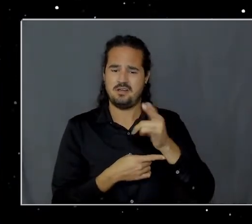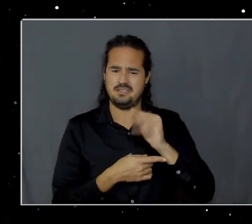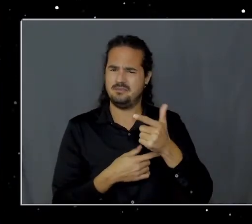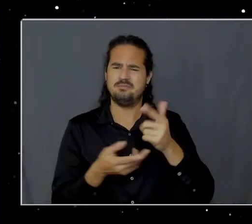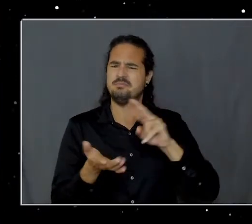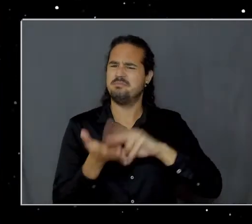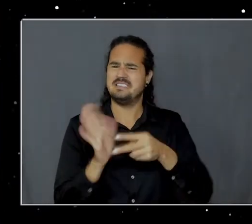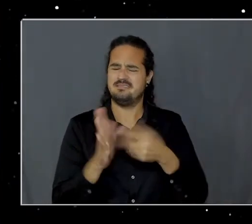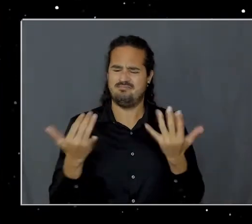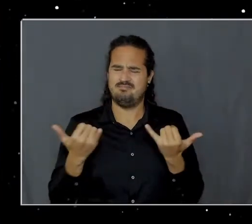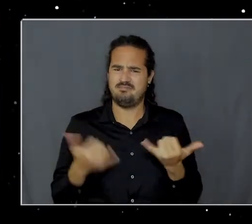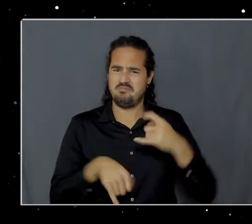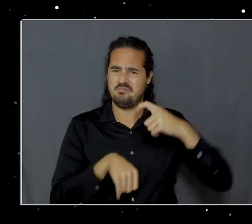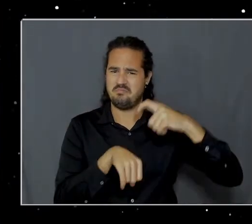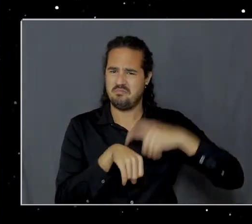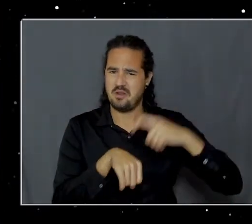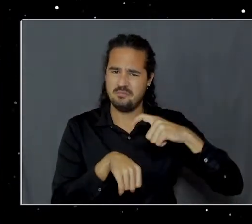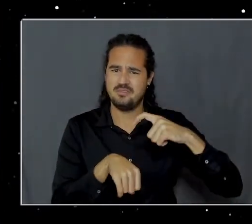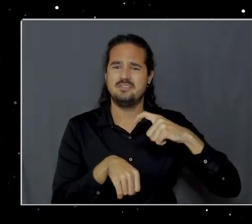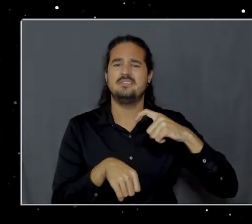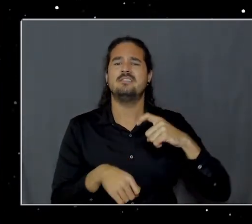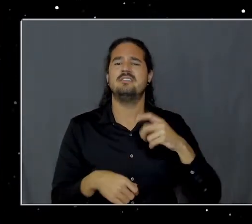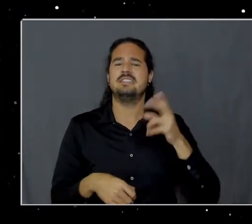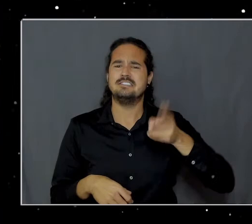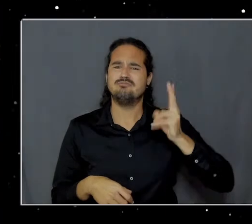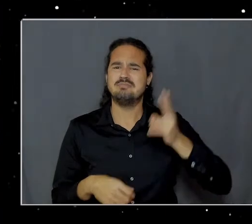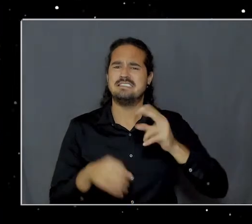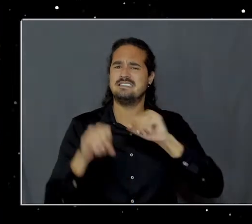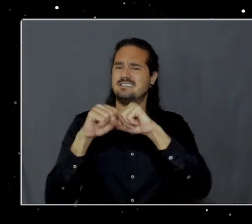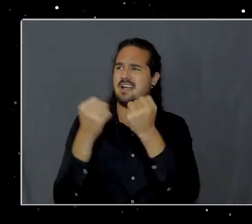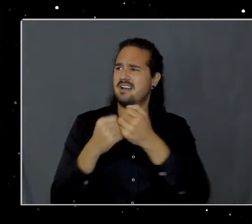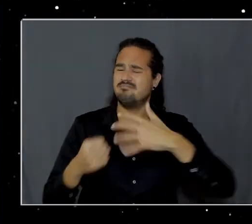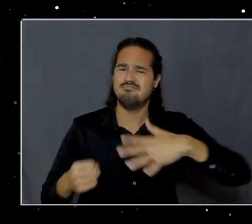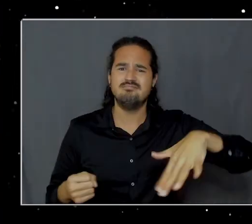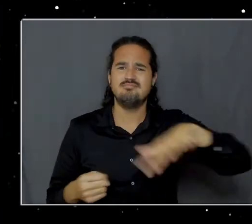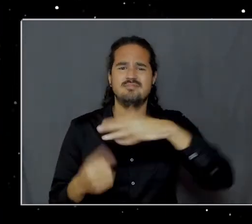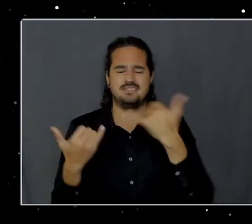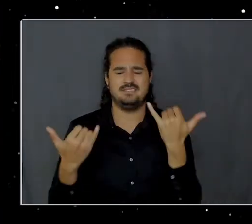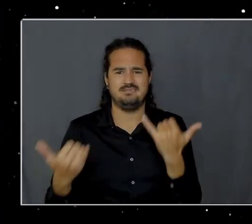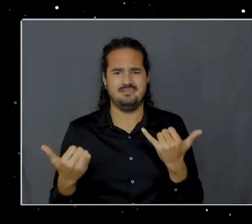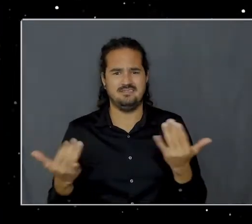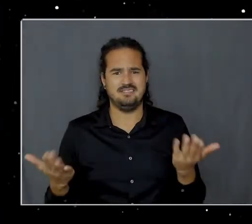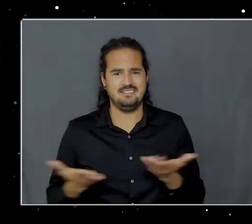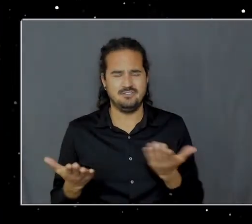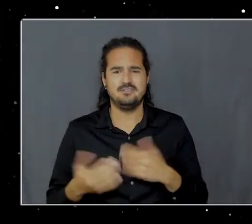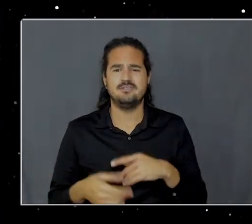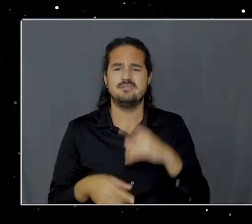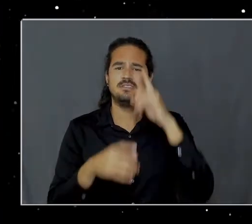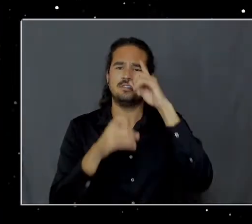HISTORY AND SOCIETY THAT WE'RE IN RIGHT NOW.